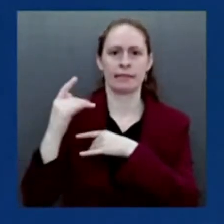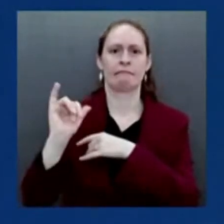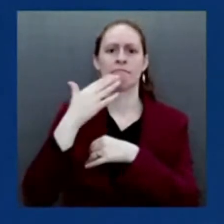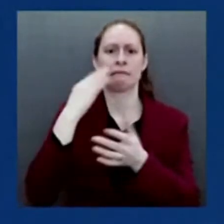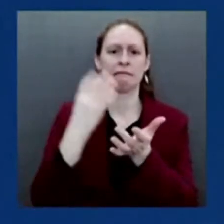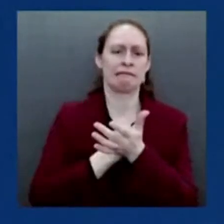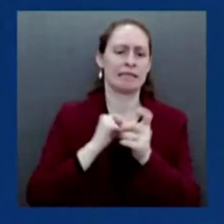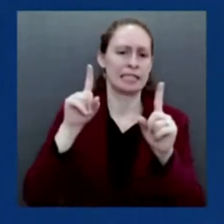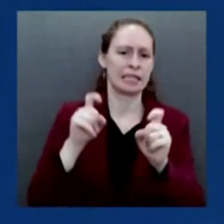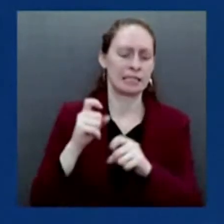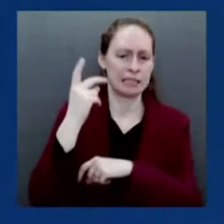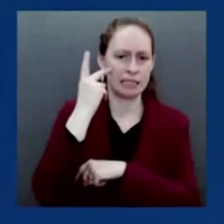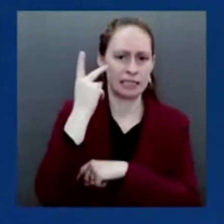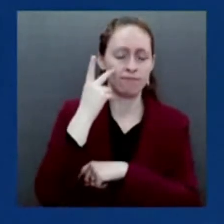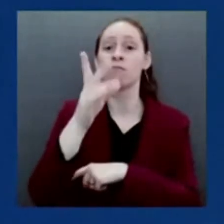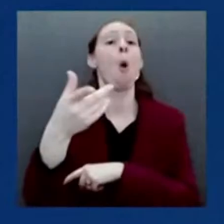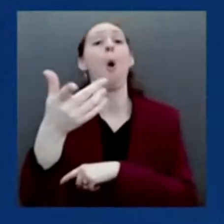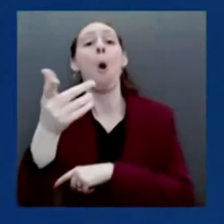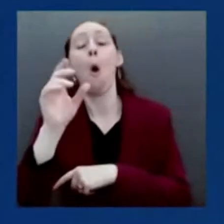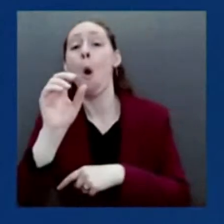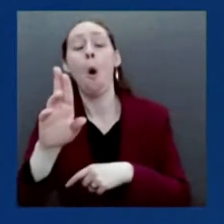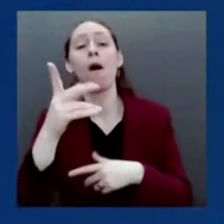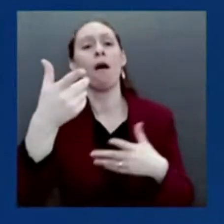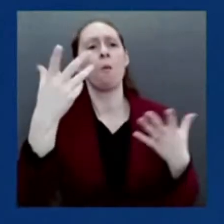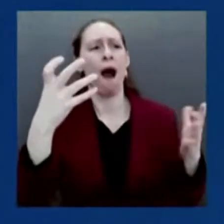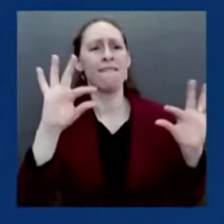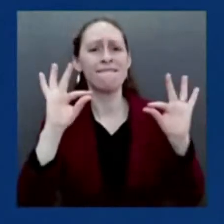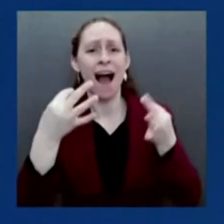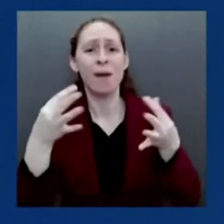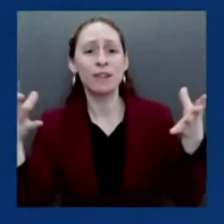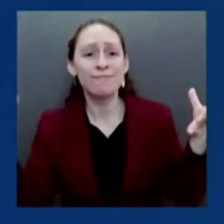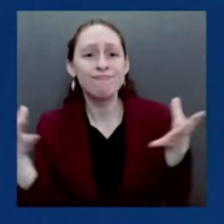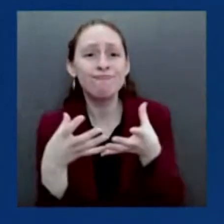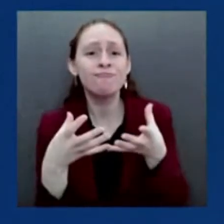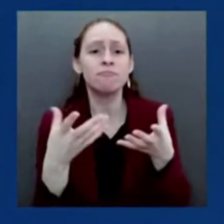GOING TO GATHER WITH FAMILY, IF